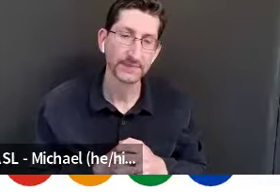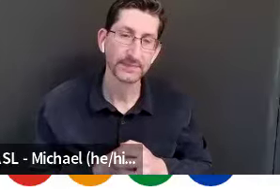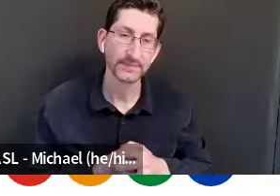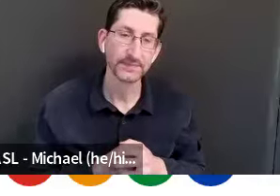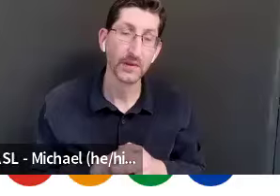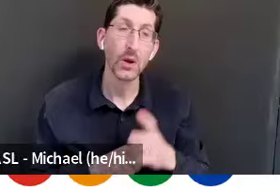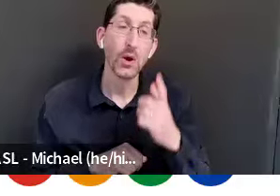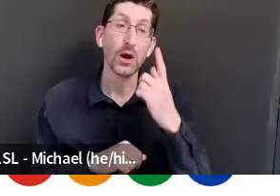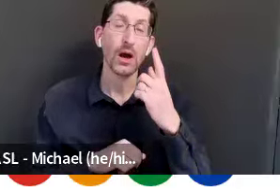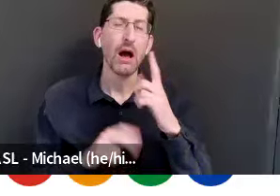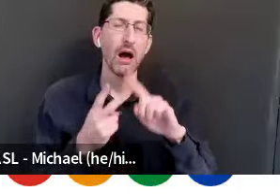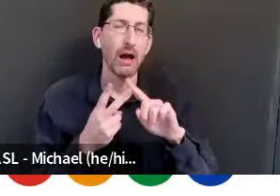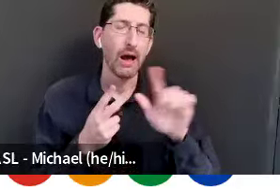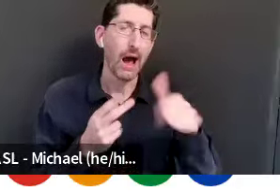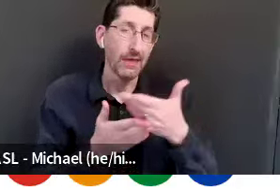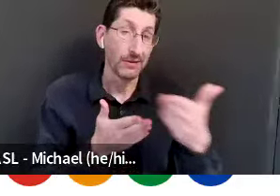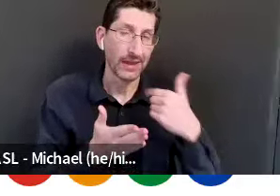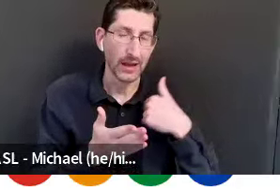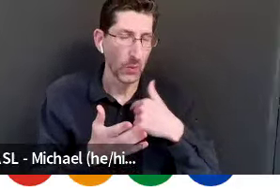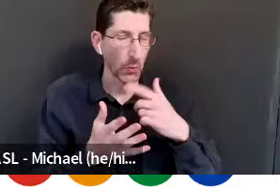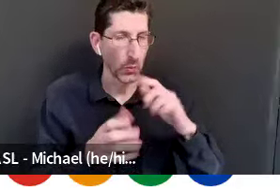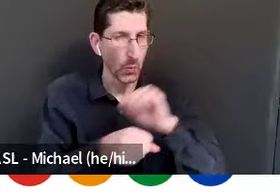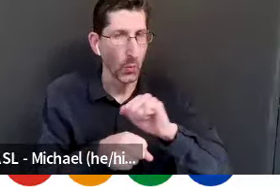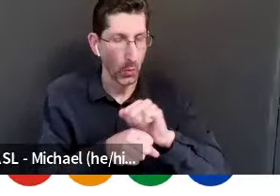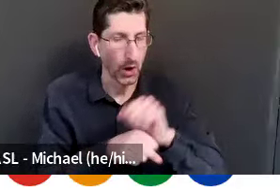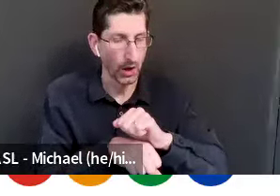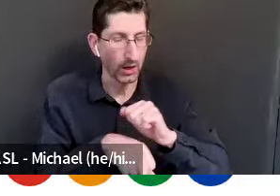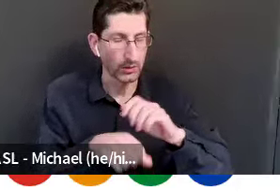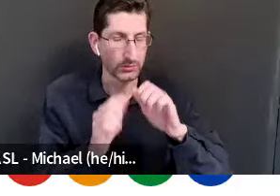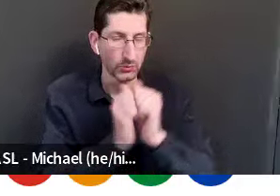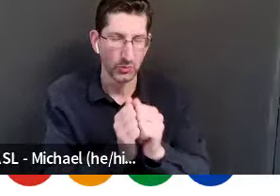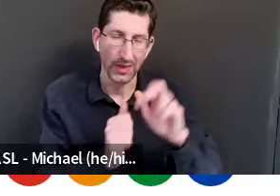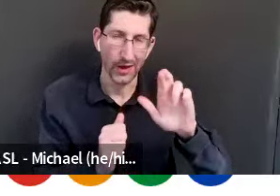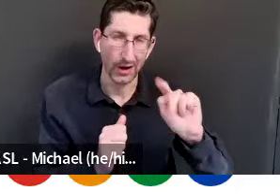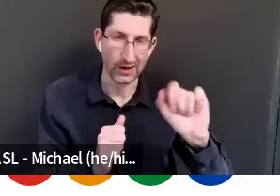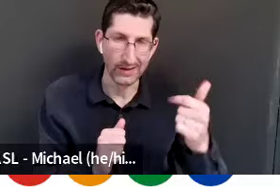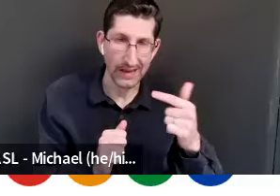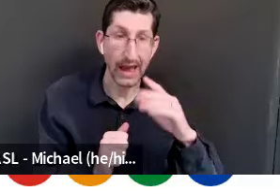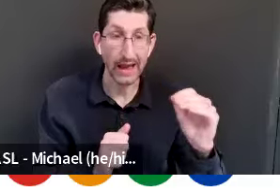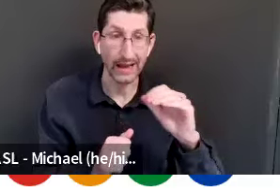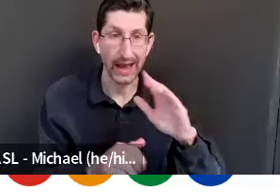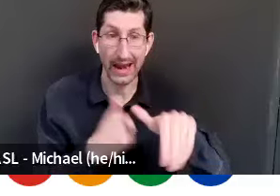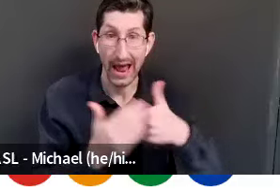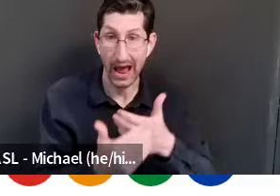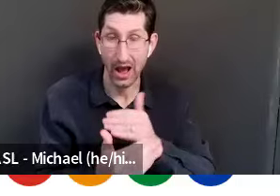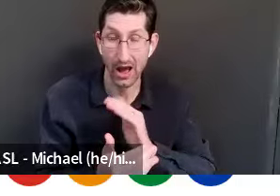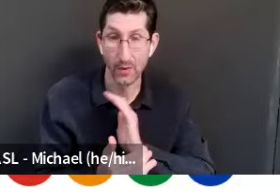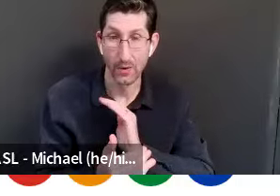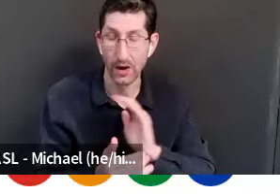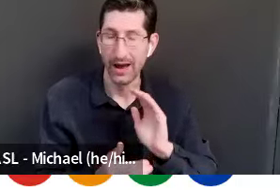AS KAT MENTIONED AT THE OUTSET, ONE OF THE THINGS WE HAVE BEEN SPECIFICALLY WORKING ON WITH RTAG